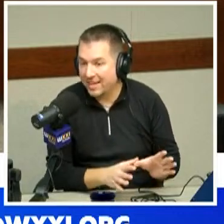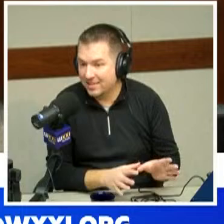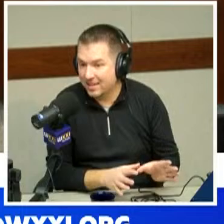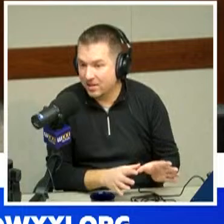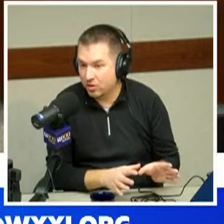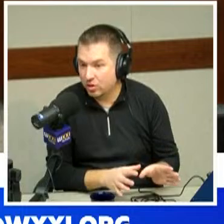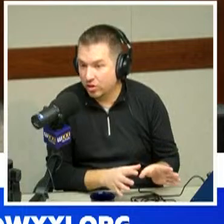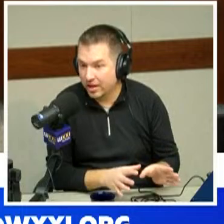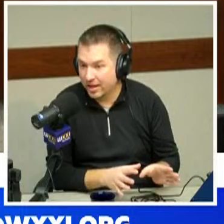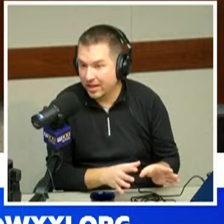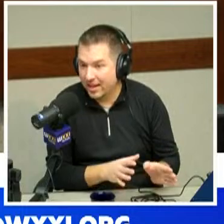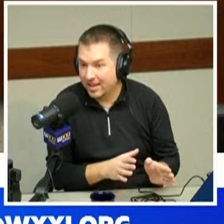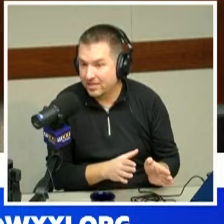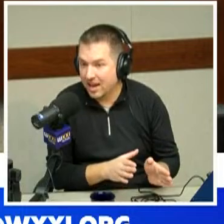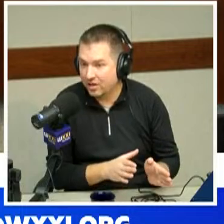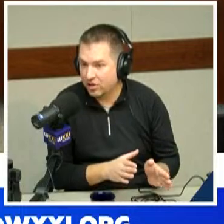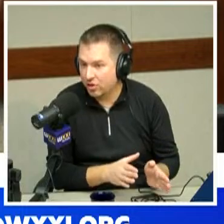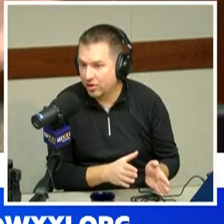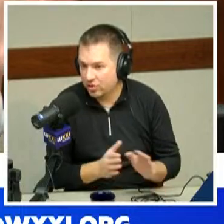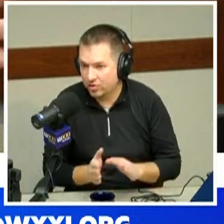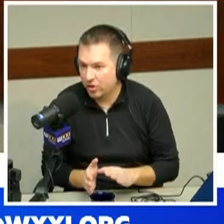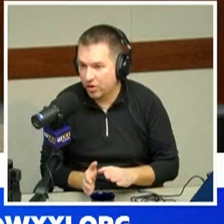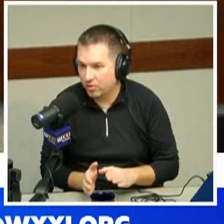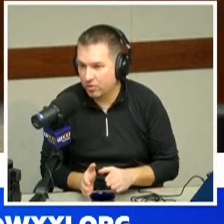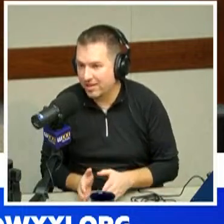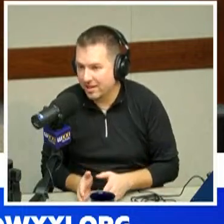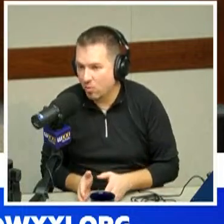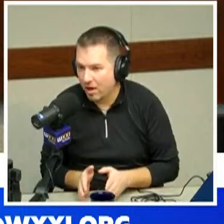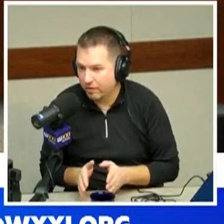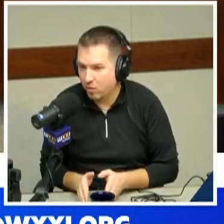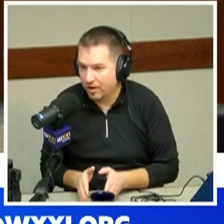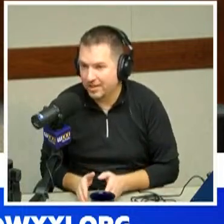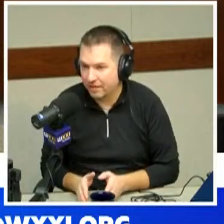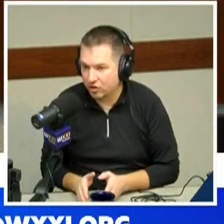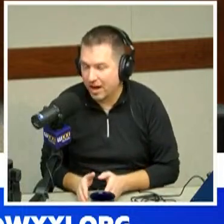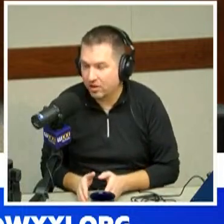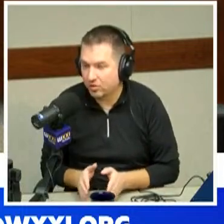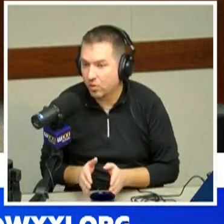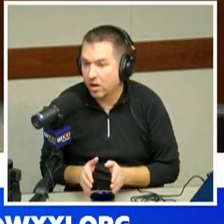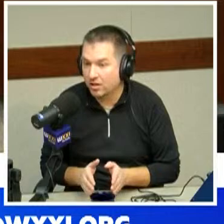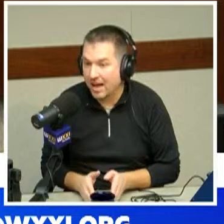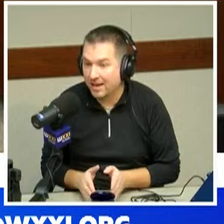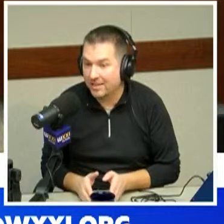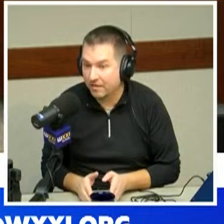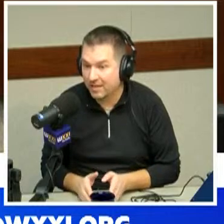incidental learning is not just going to you know translate well for a deaf child so a lot of deaf